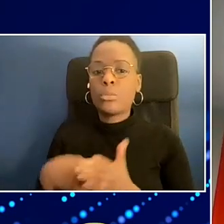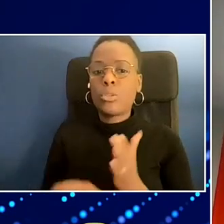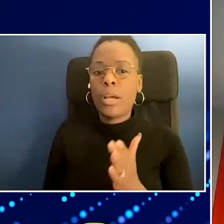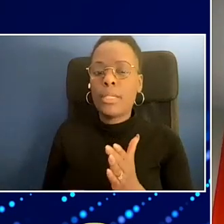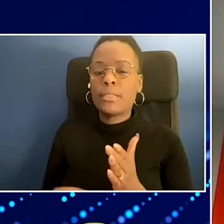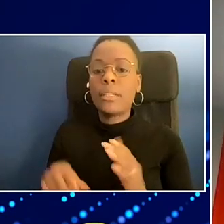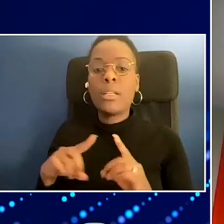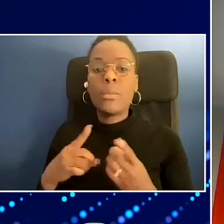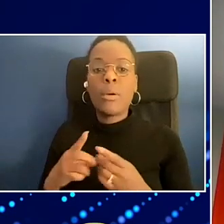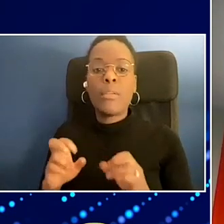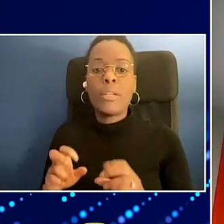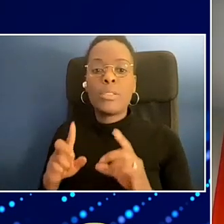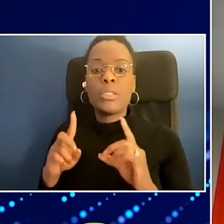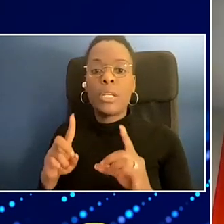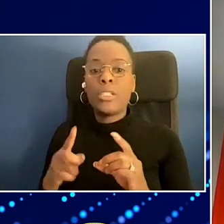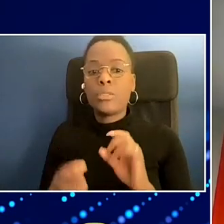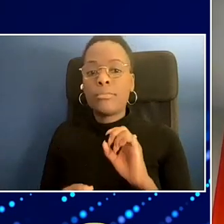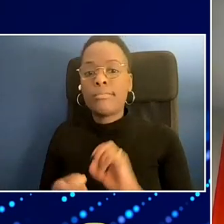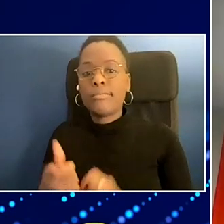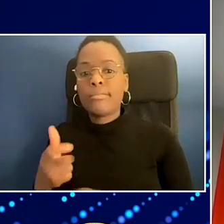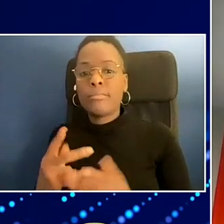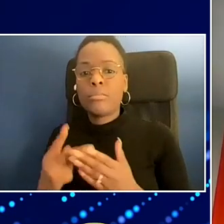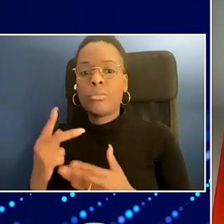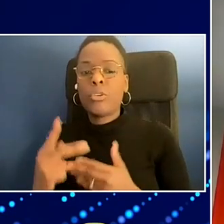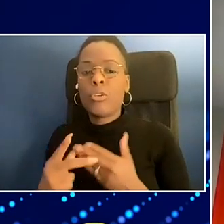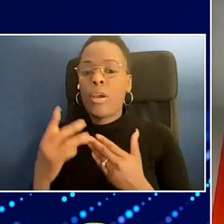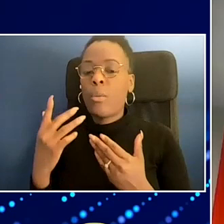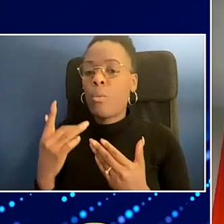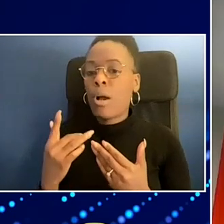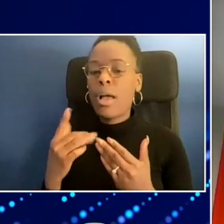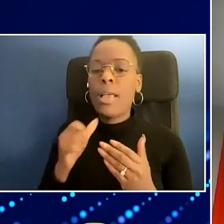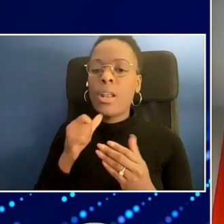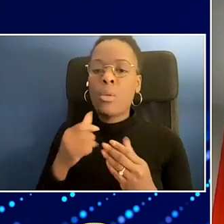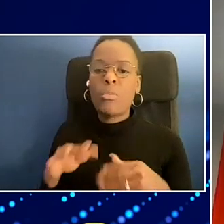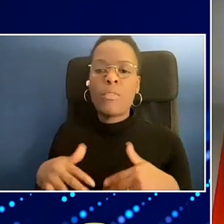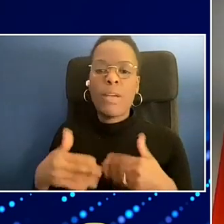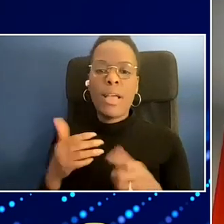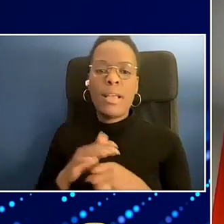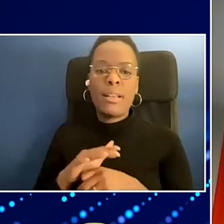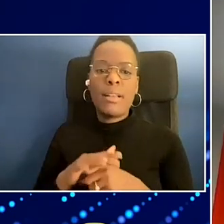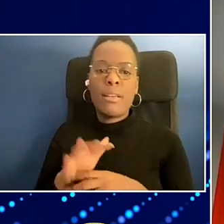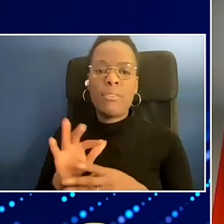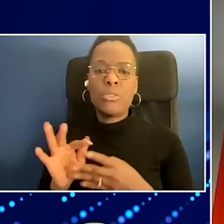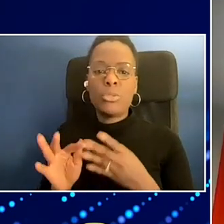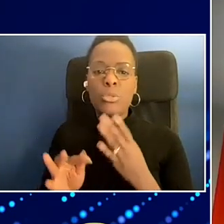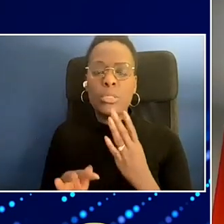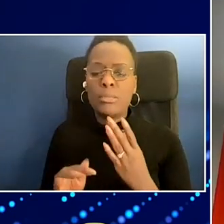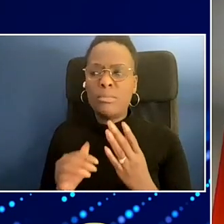not provide enough choice. I don't see how that can be. At Mizzou, we are notified well before the semester begins, what courses are in auto